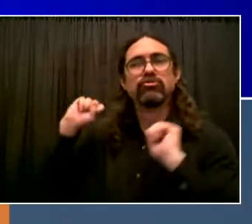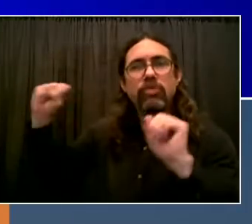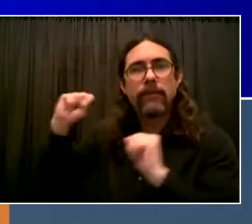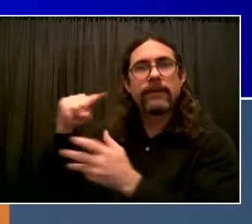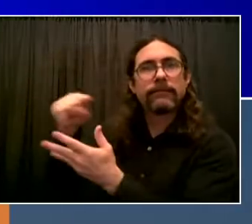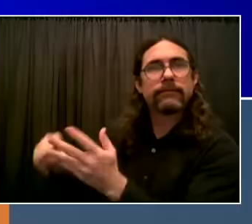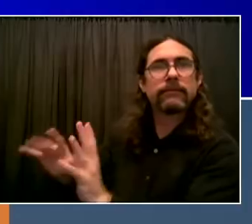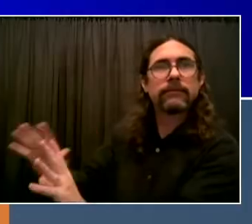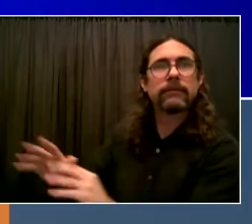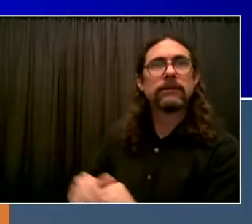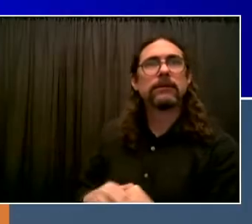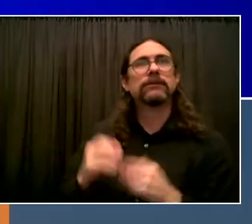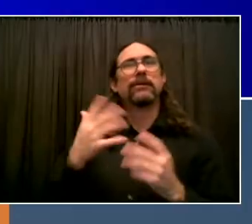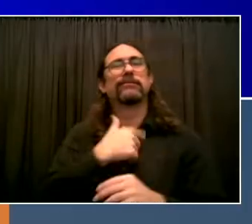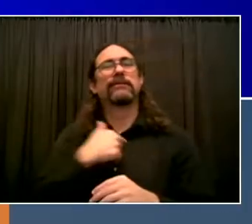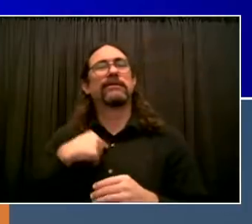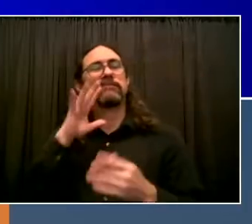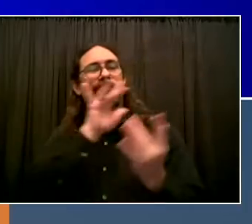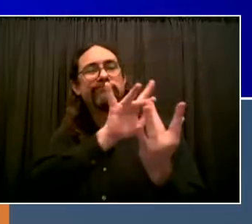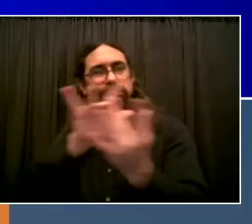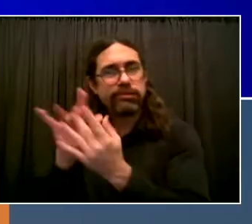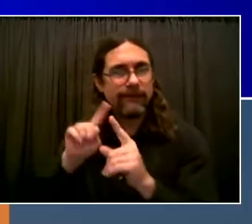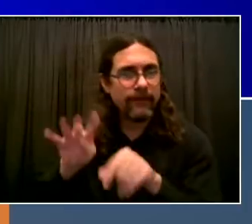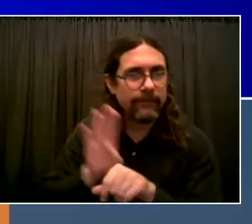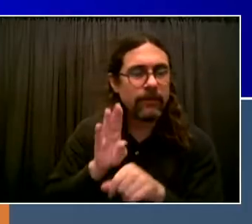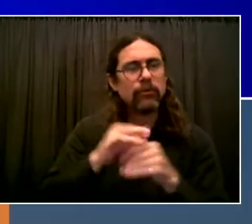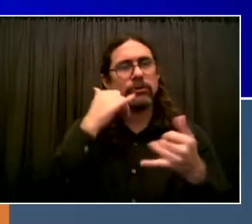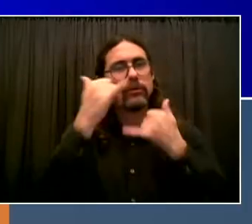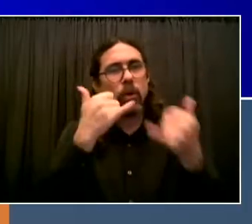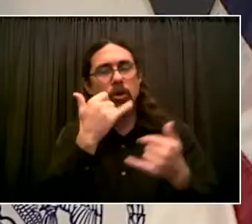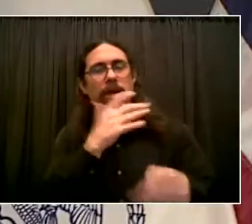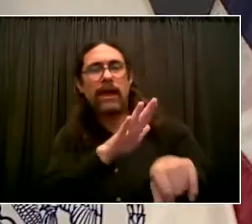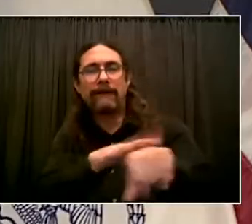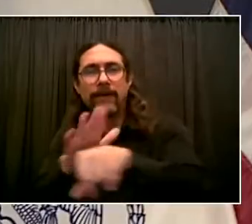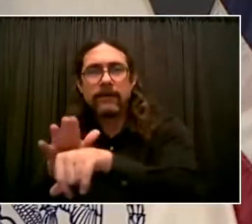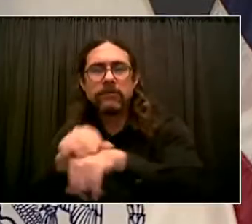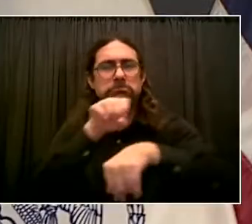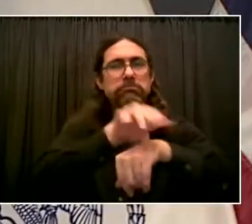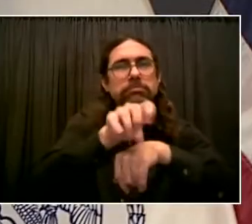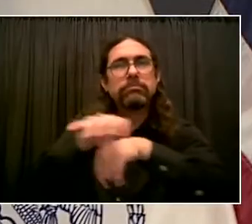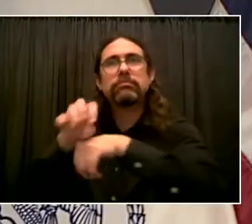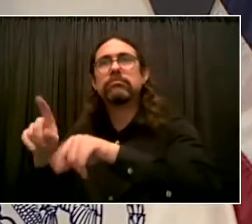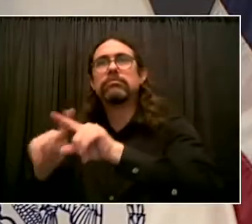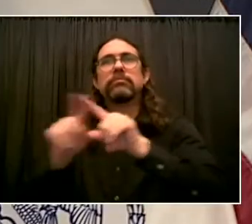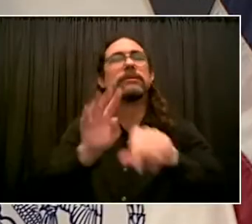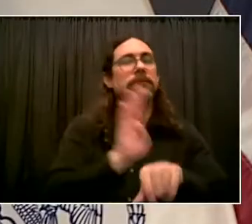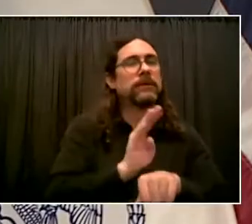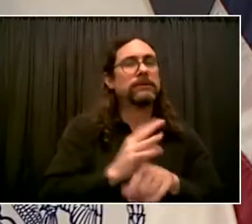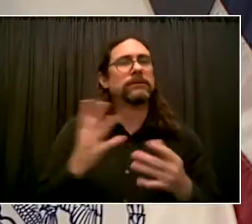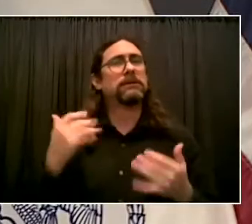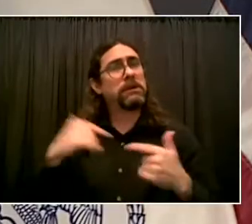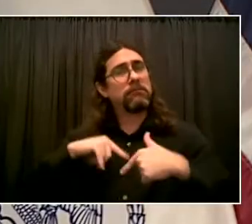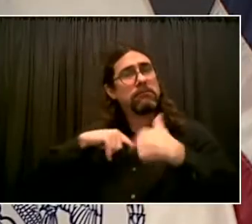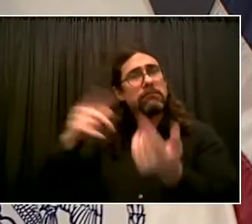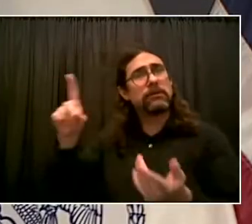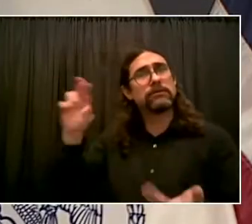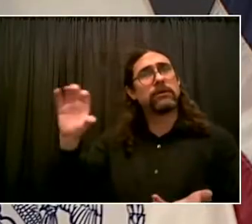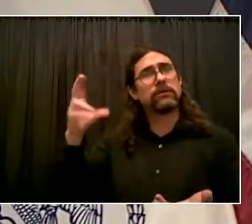PROVIDE THE SUPPORT THEY NEED. THIS IS GOING TO MAKE A HUGE DIFFERENCE TO MAKE SURE NEW YORKERS ARE SAFE GOING FORWARD. I WANT TO DO HERE FROM THE